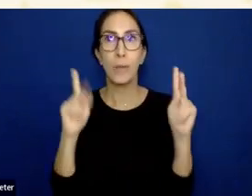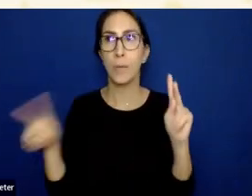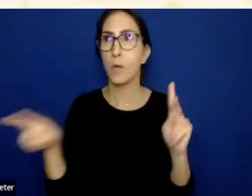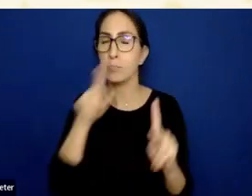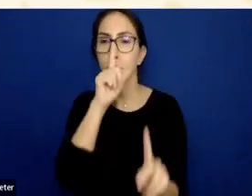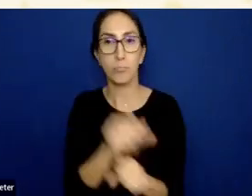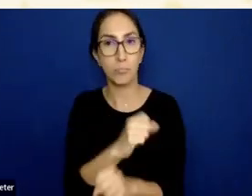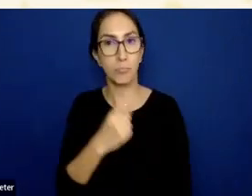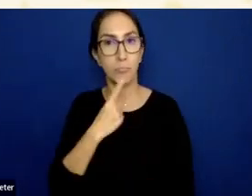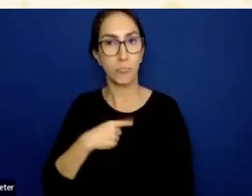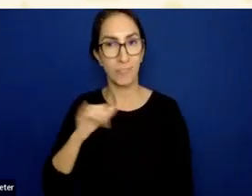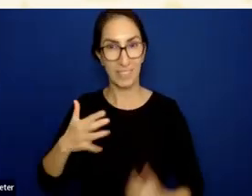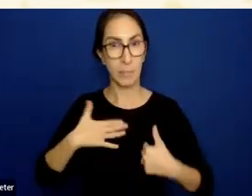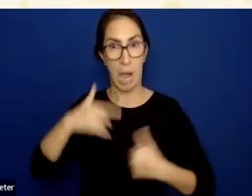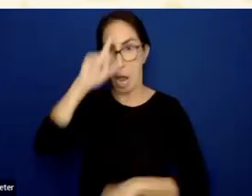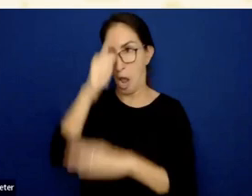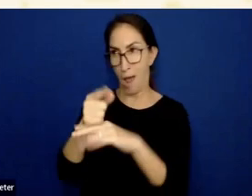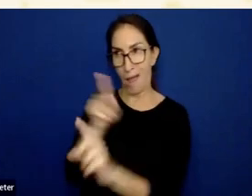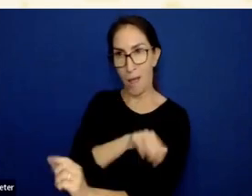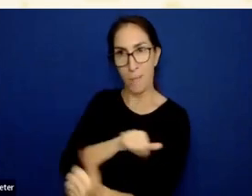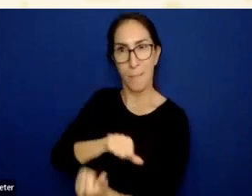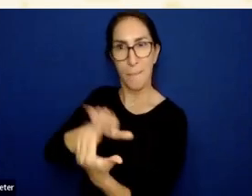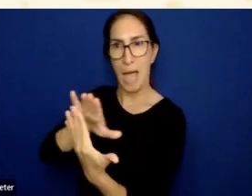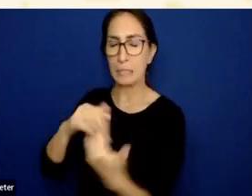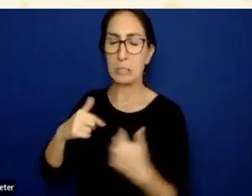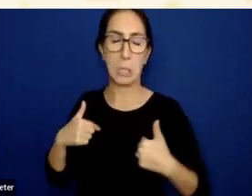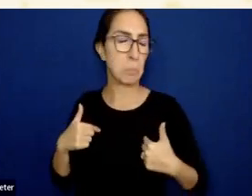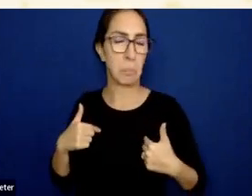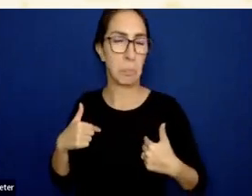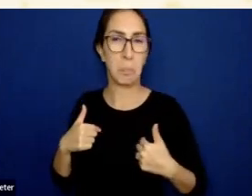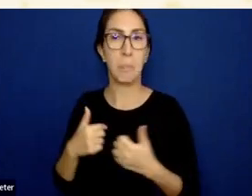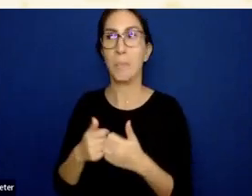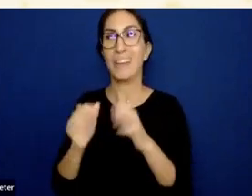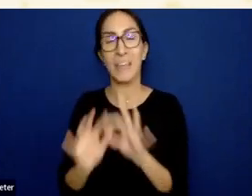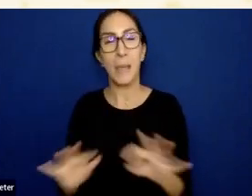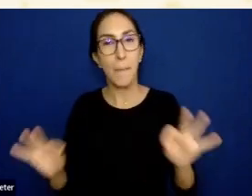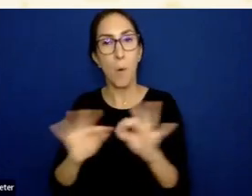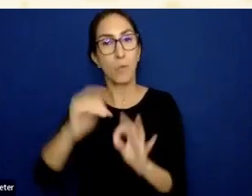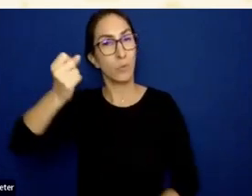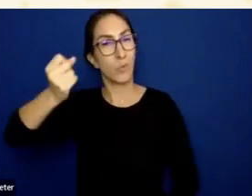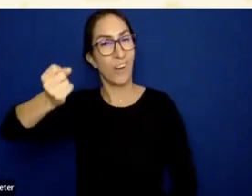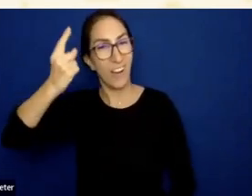So it's important to understand that there are the type of questions